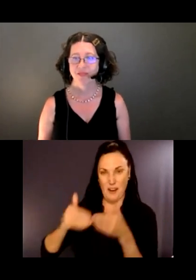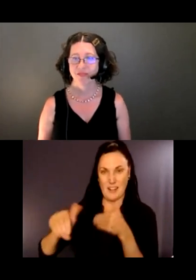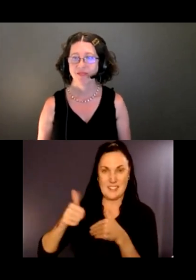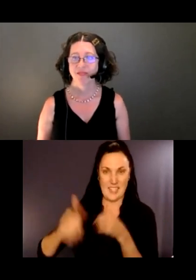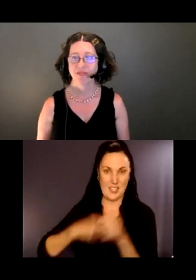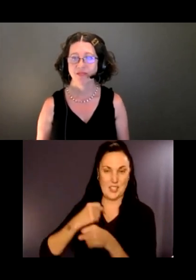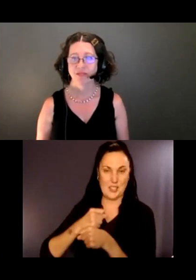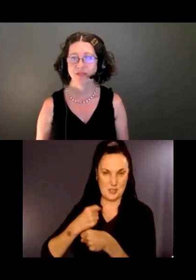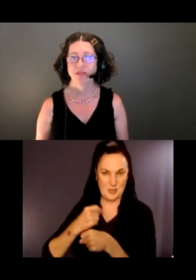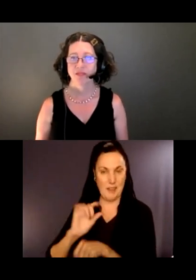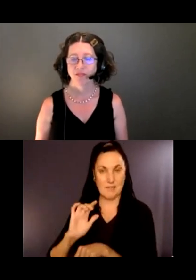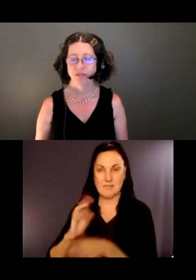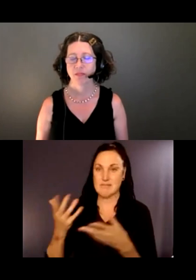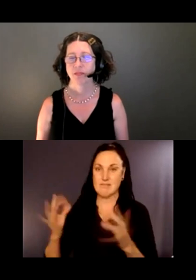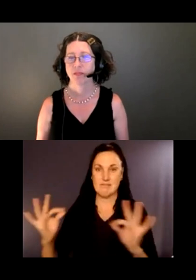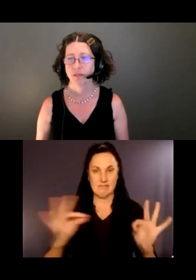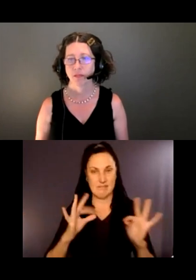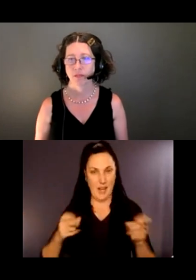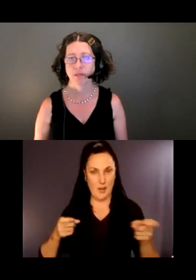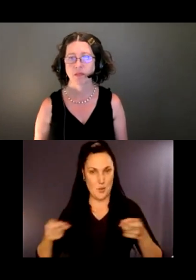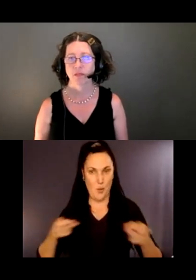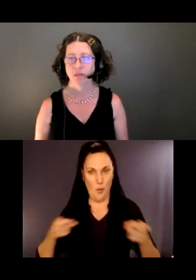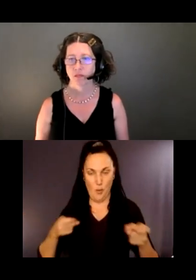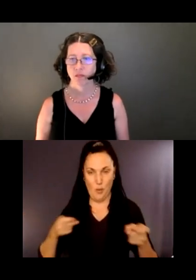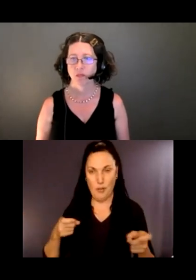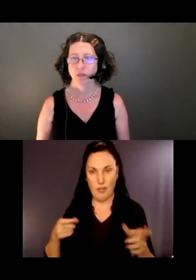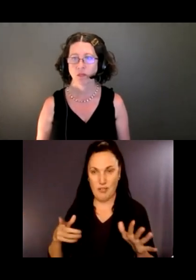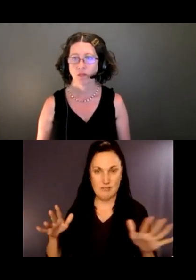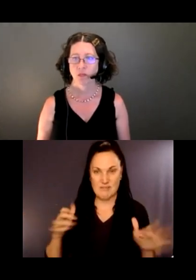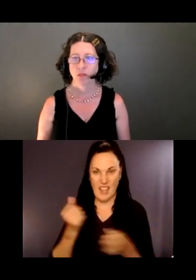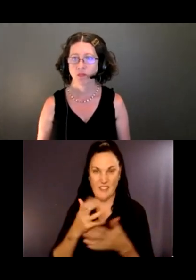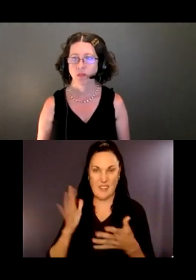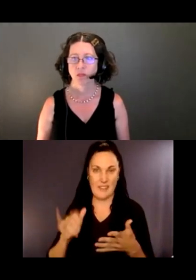kind of control the things that are preventing those conifers